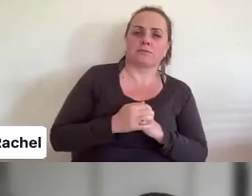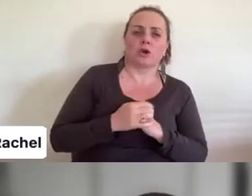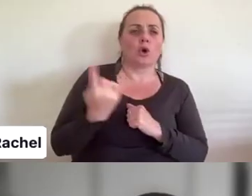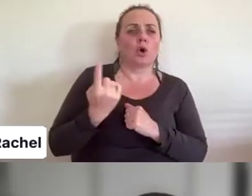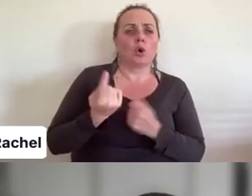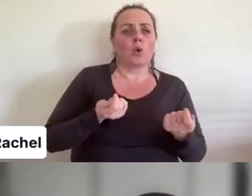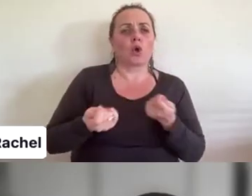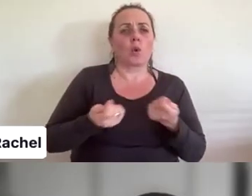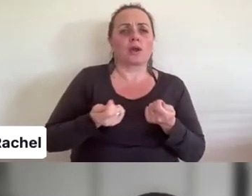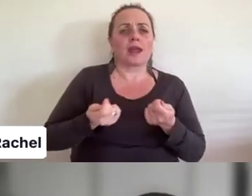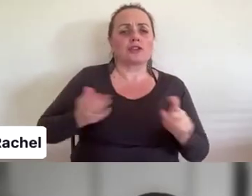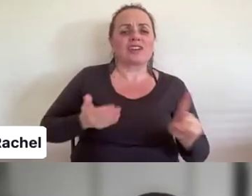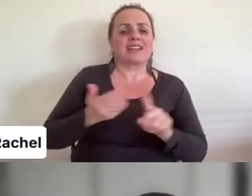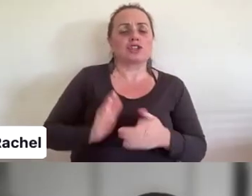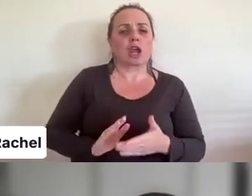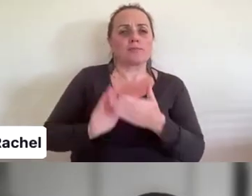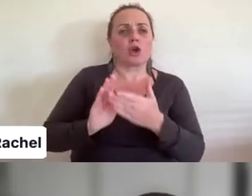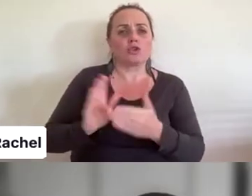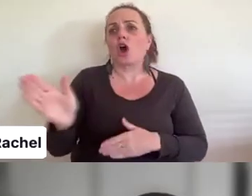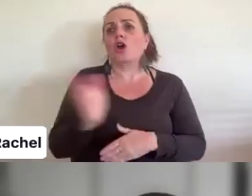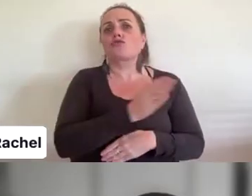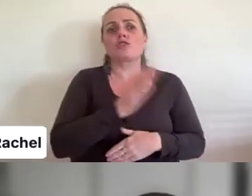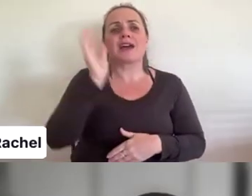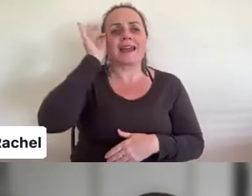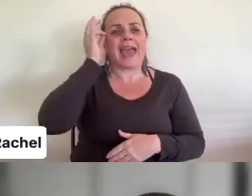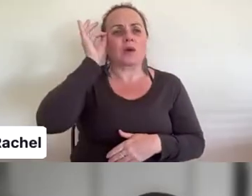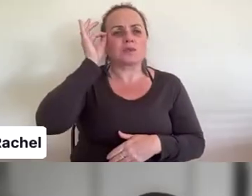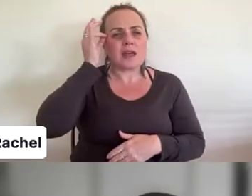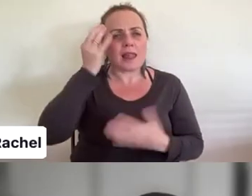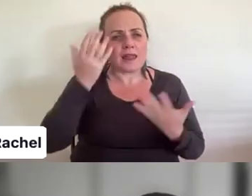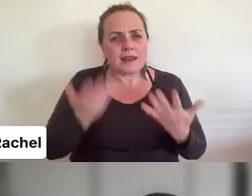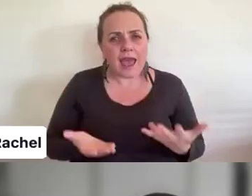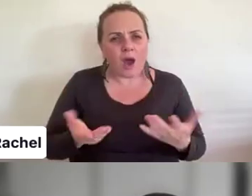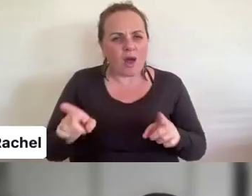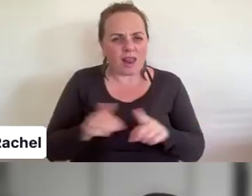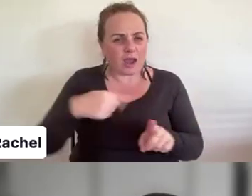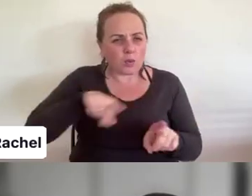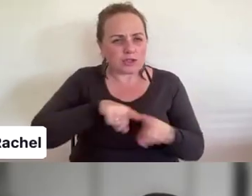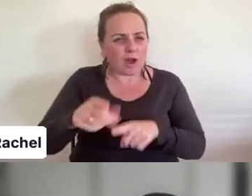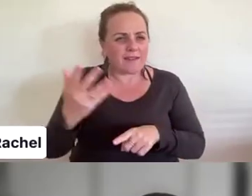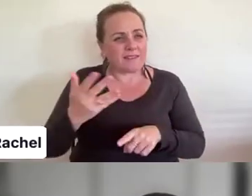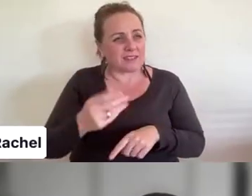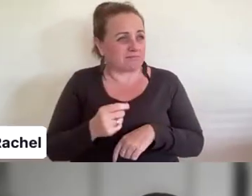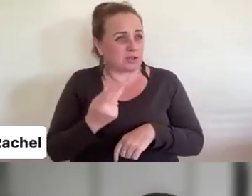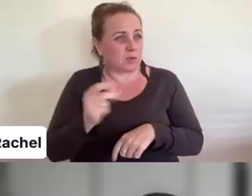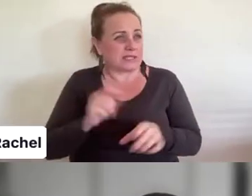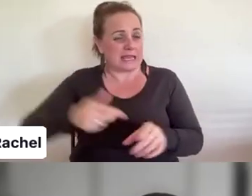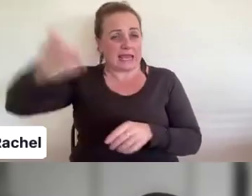approach across council now like we tried to do 15 to 20 years ago?" Does anyone have answer to